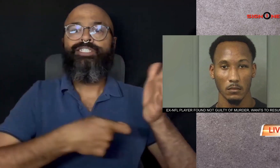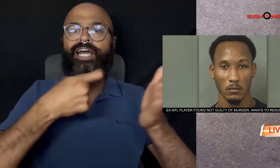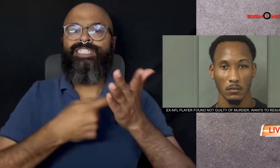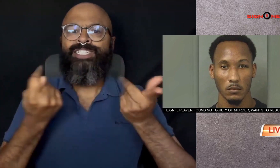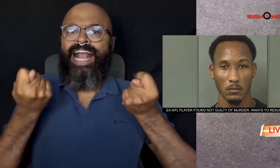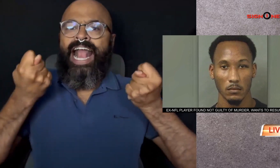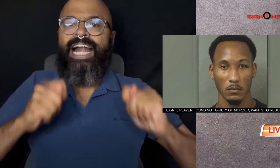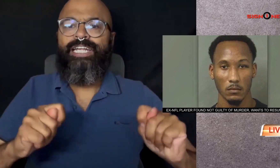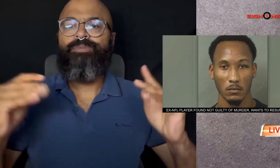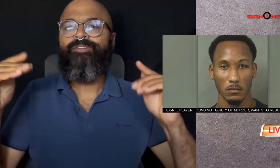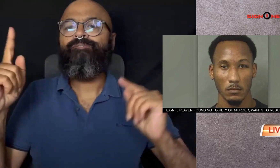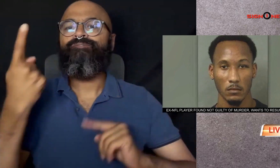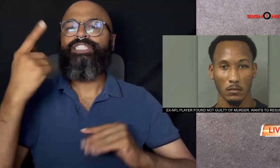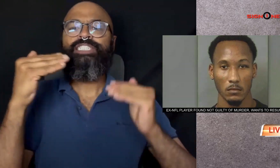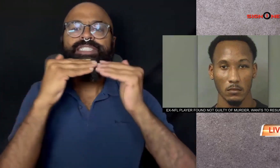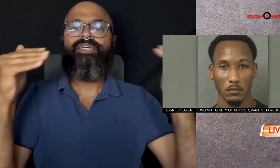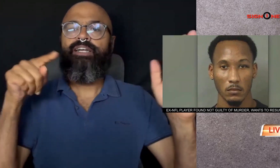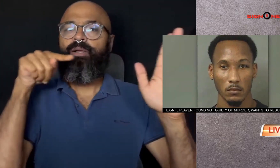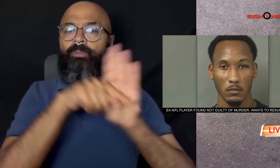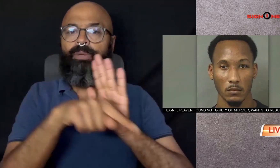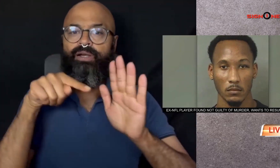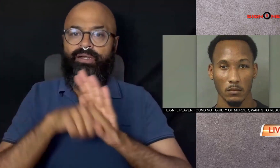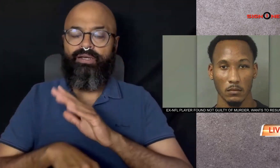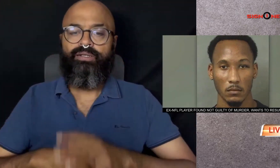and three charges of attempted first-degree murder